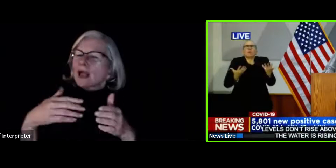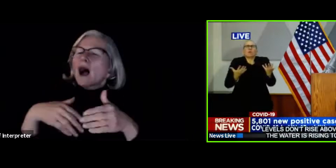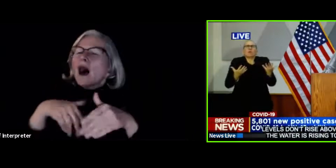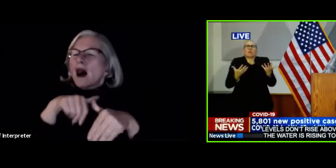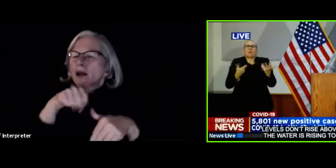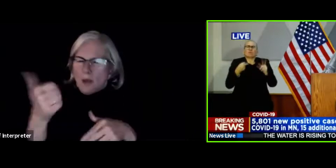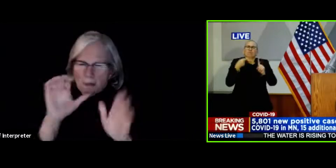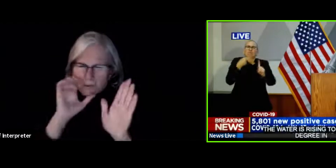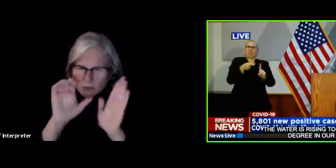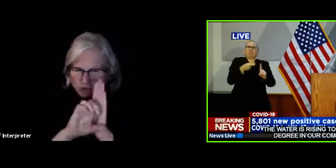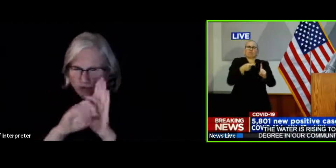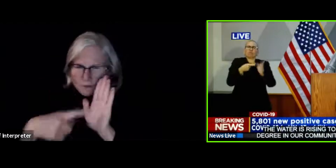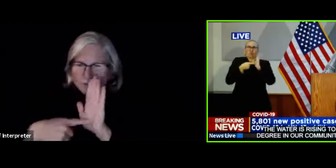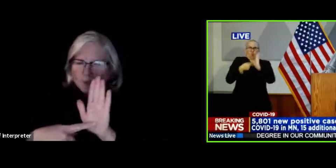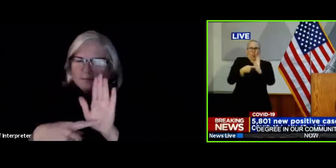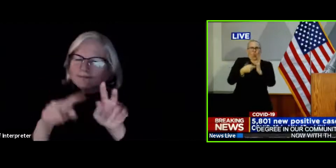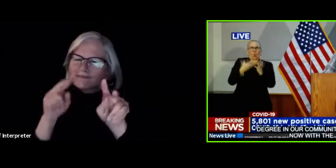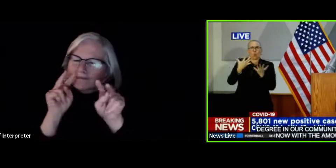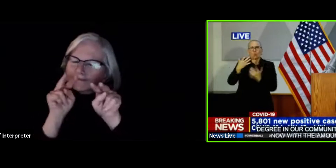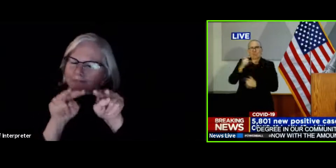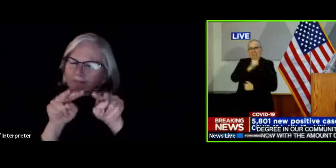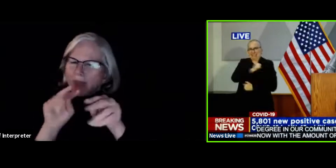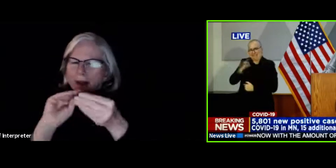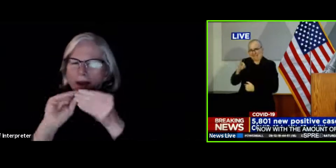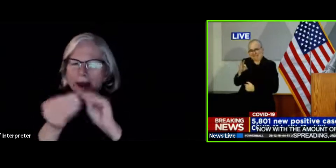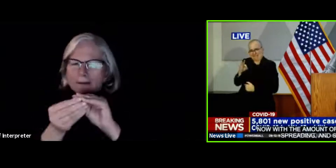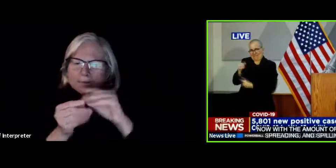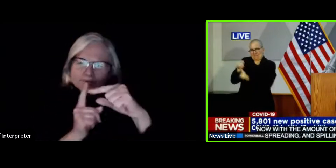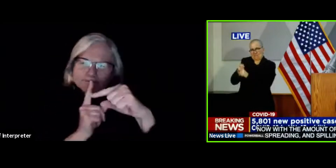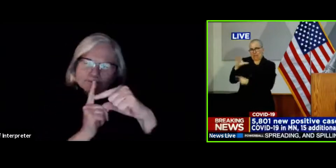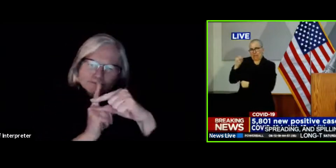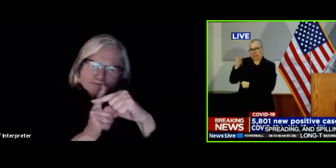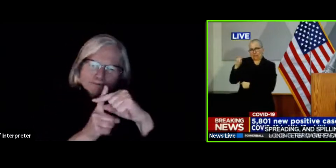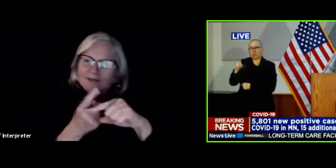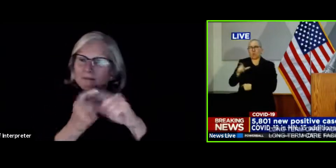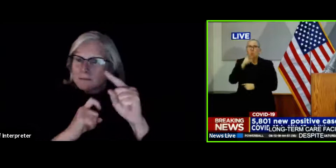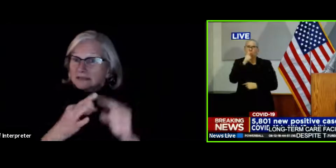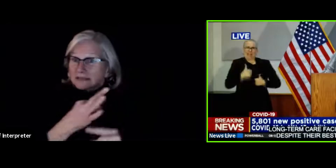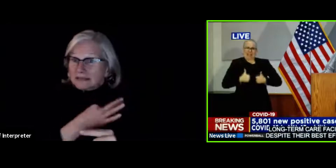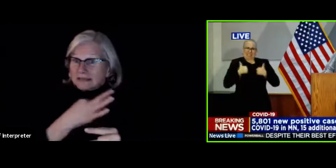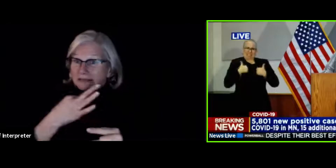AMONG STAFF AND AMONG RESIDENTS ACROSS THESE VARIOUS SETTINGS WHICH, AGAIN, IS MORE THAN